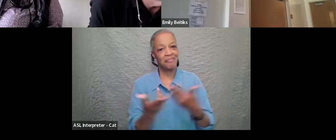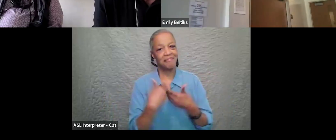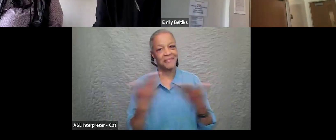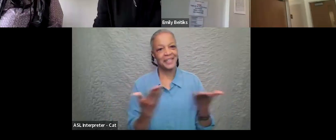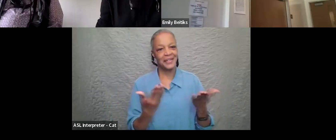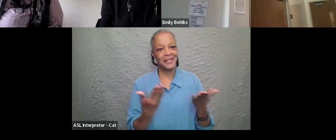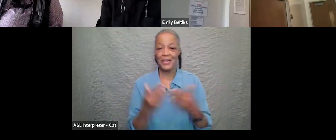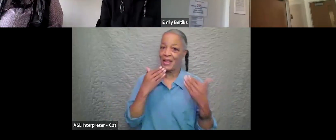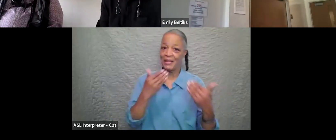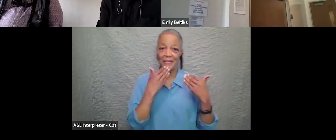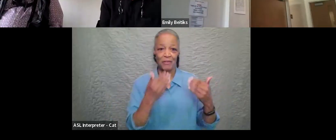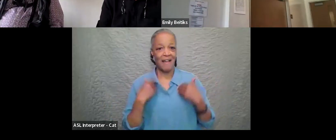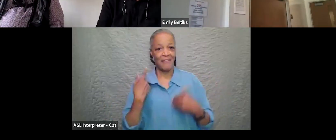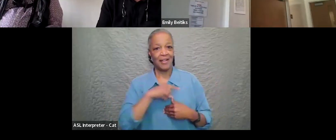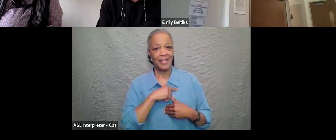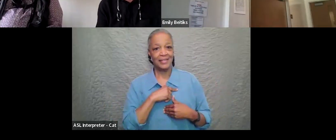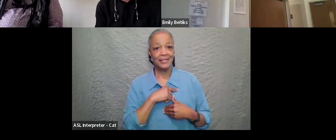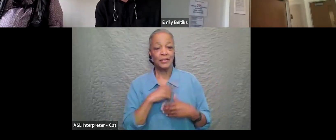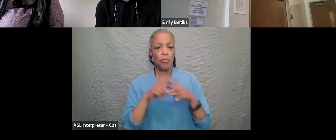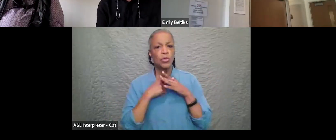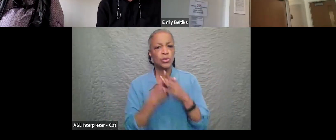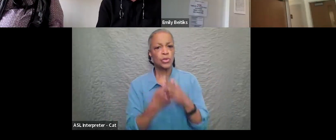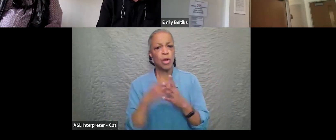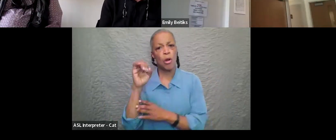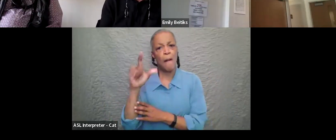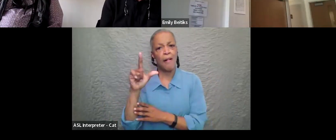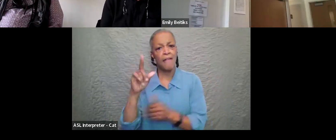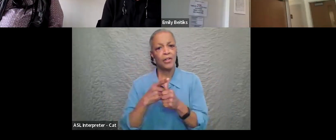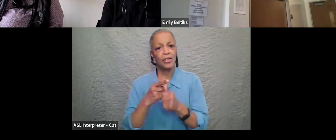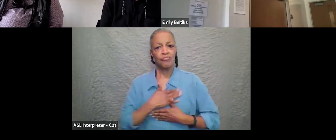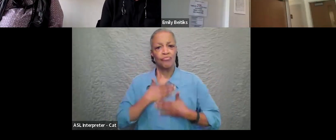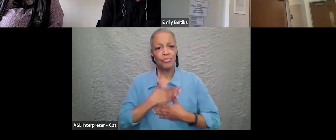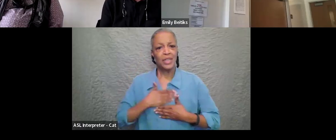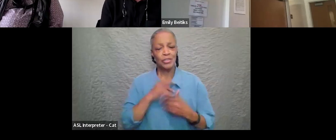Well let me start, Carl, by saying, first of all, it's a pleasure to meet you in person.